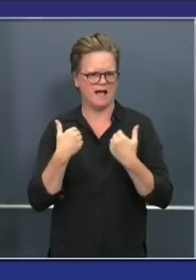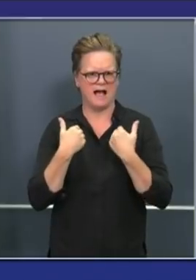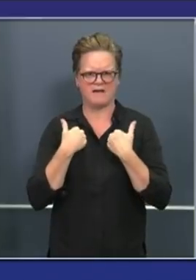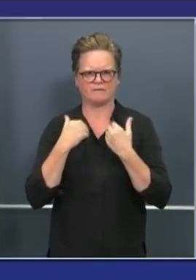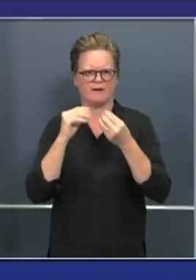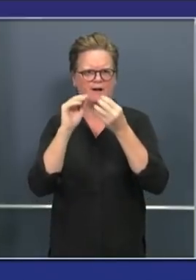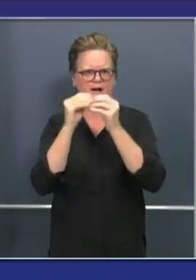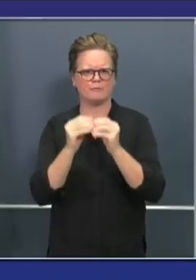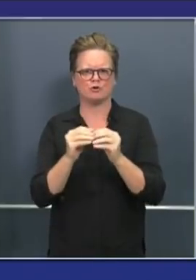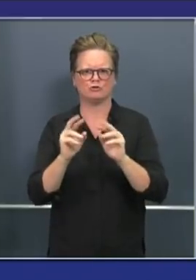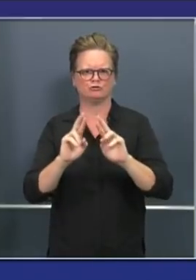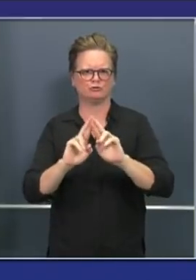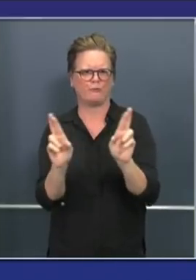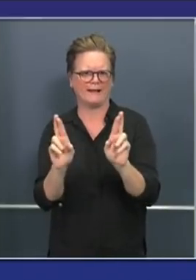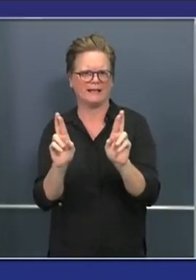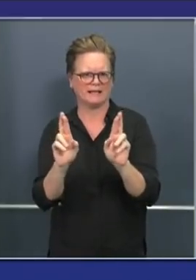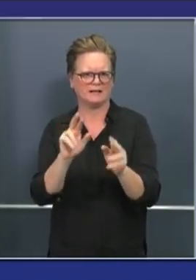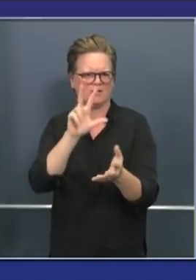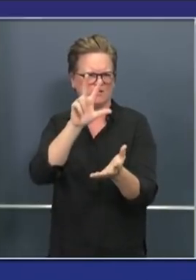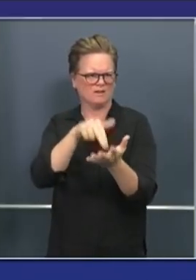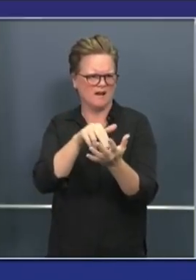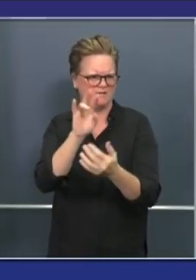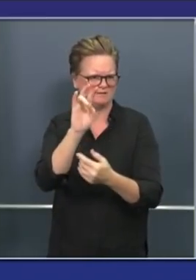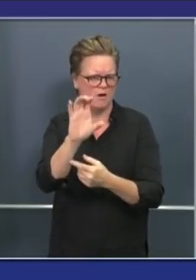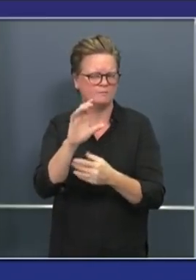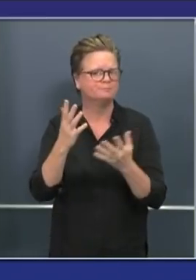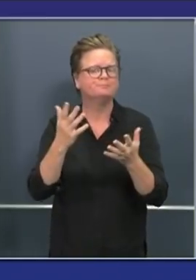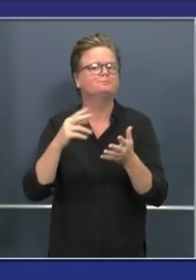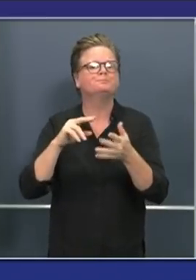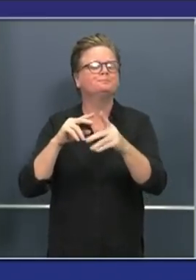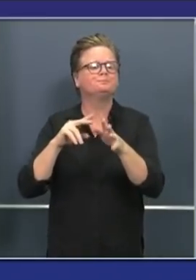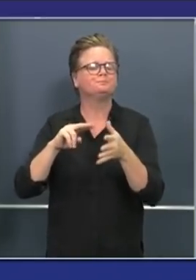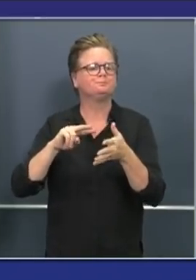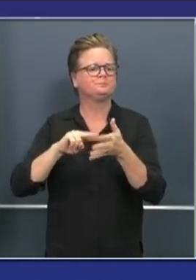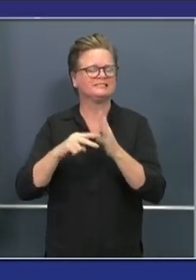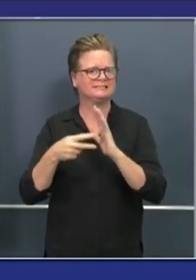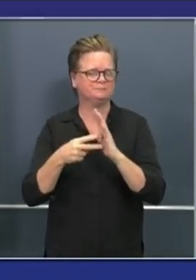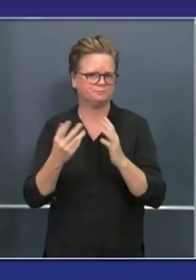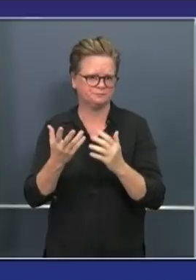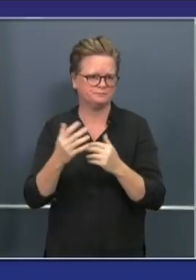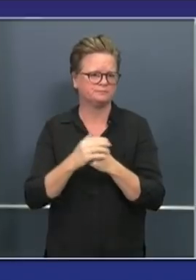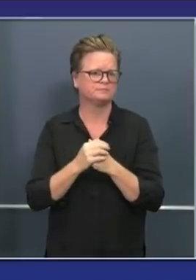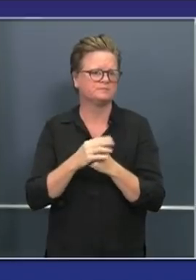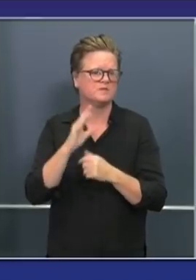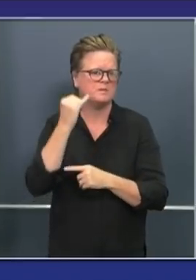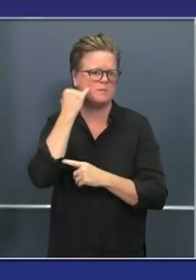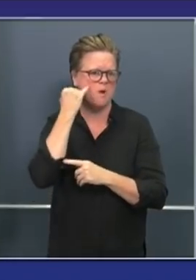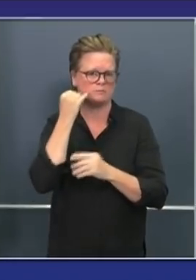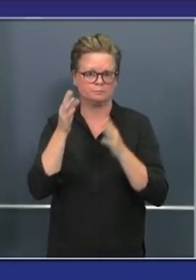NUMBERS WILL CHANGE. YOU GET A SENSE THAT WE HAVE